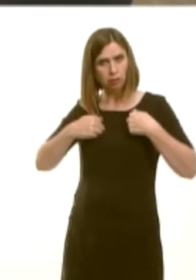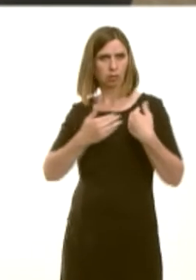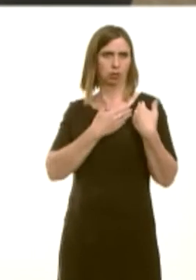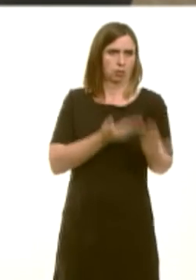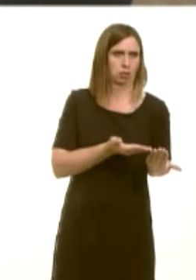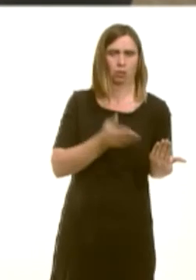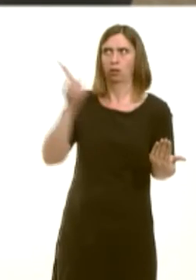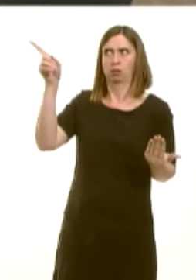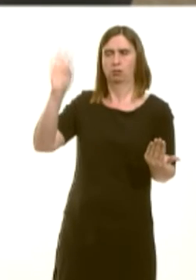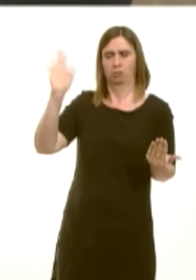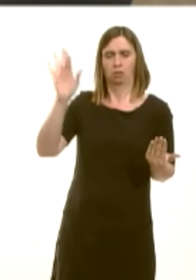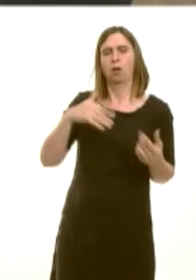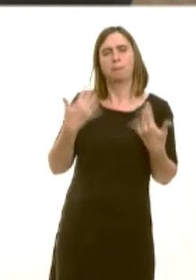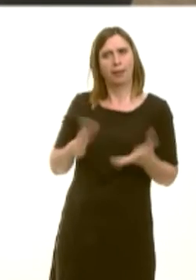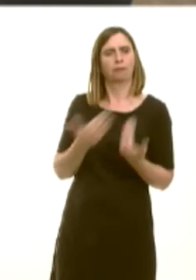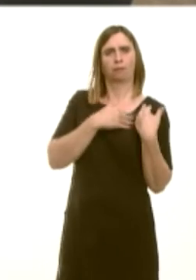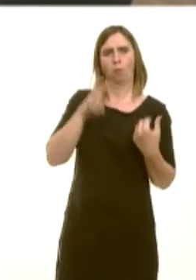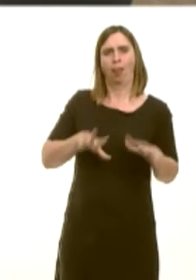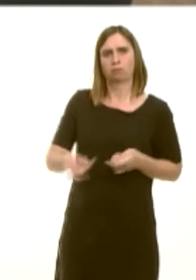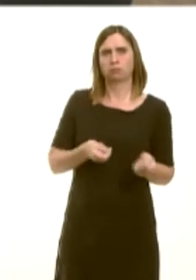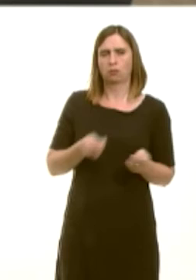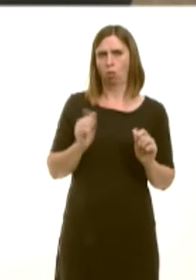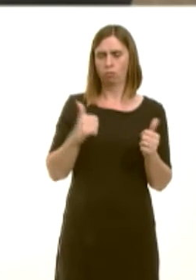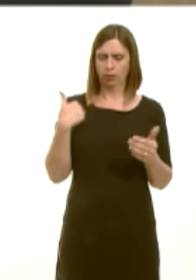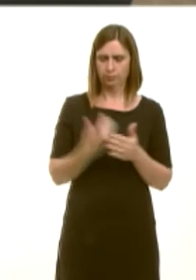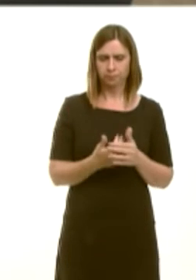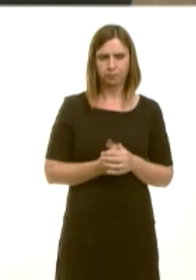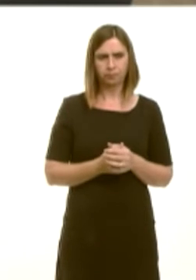not the UK Government. I understand a meeting took place at the beginning of this month